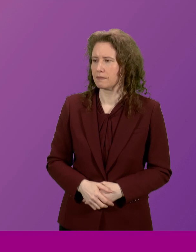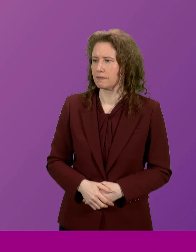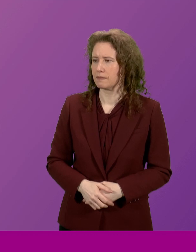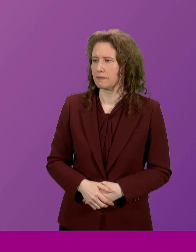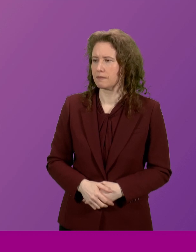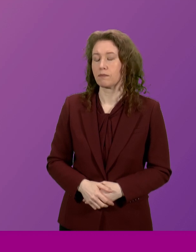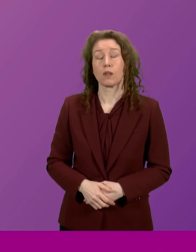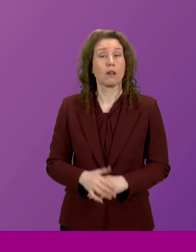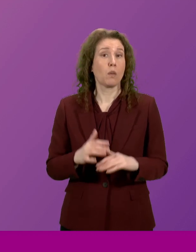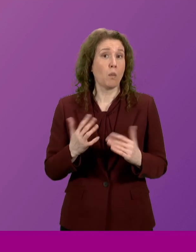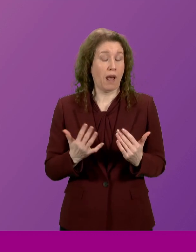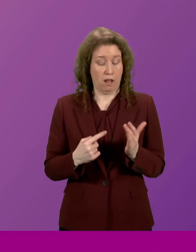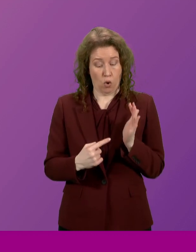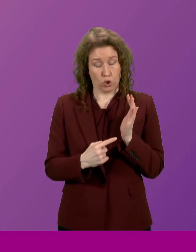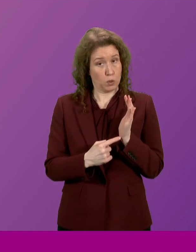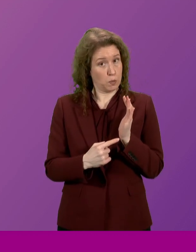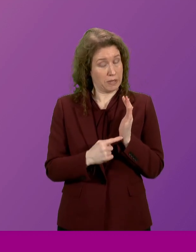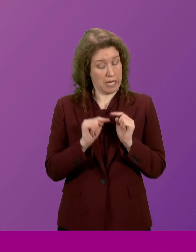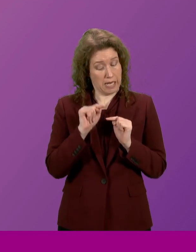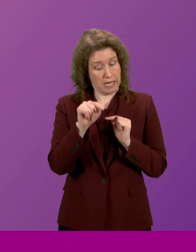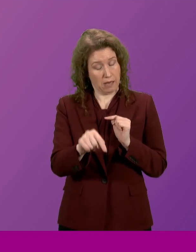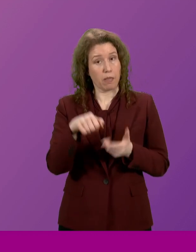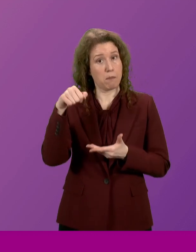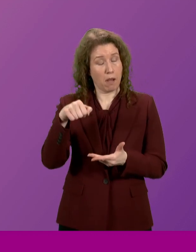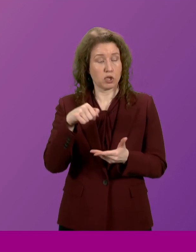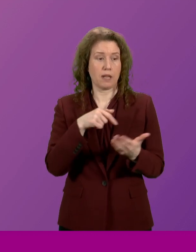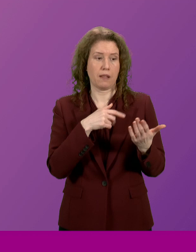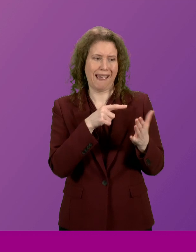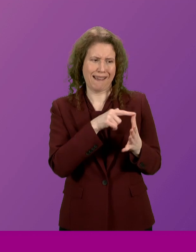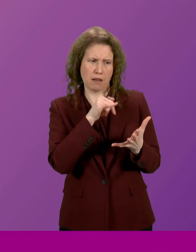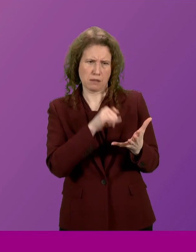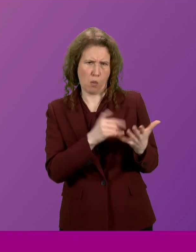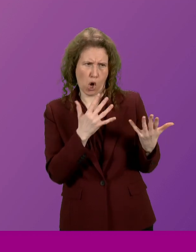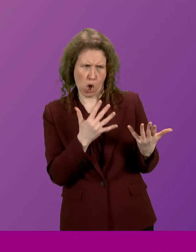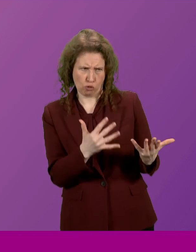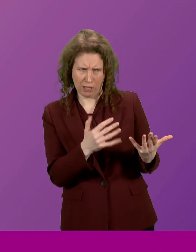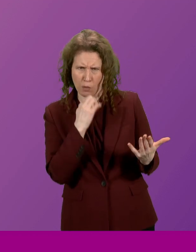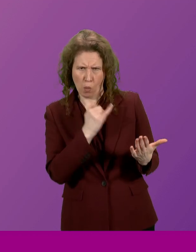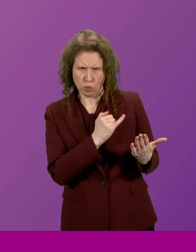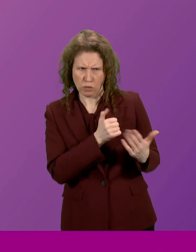On Tuesday, in the budget that Anas Sarwar is currently not going to support, there will be